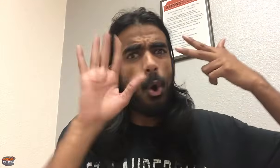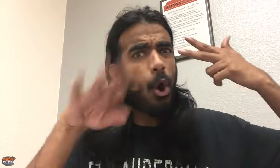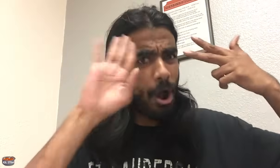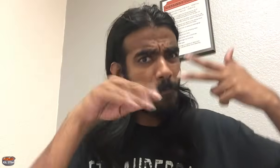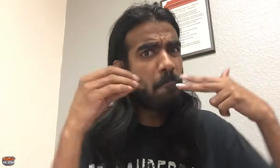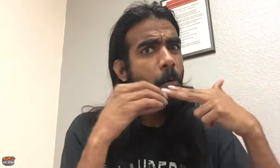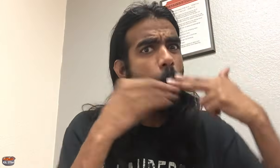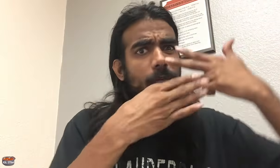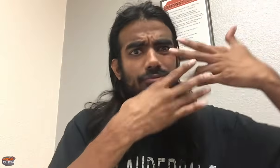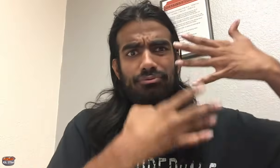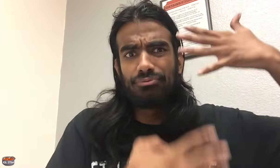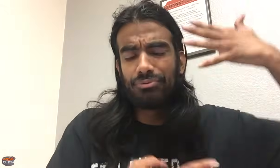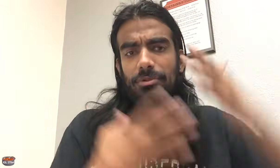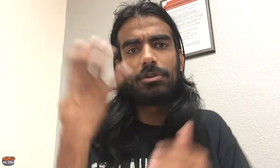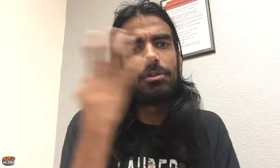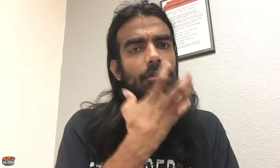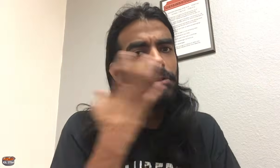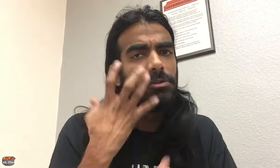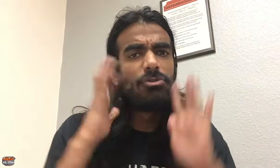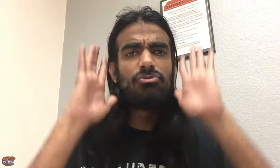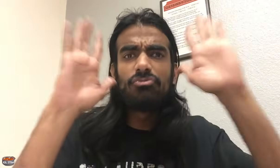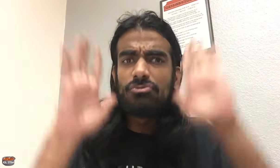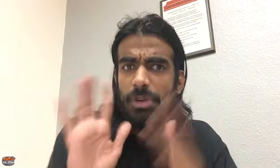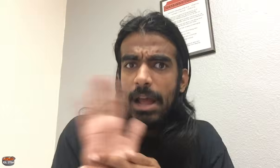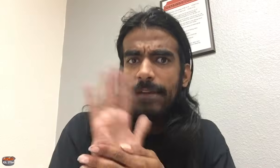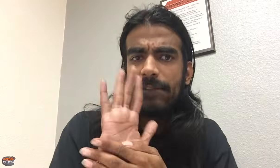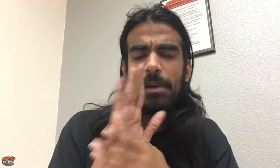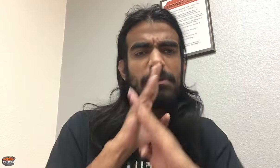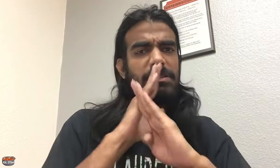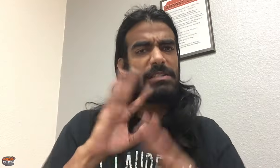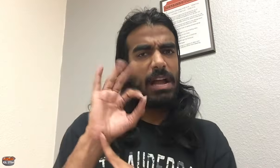those are my top 3 favorites. There's so many you can choose from.